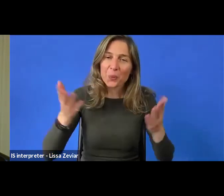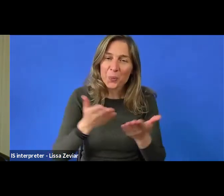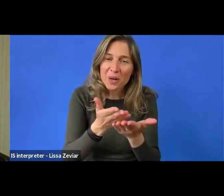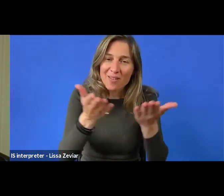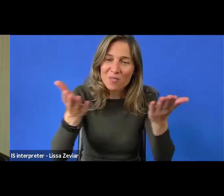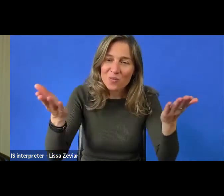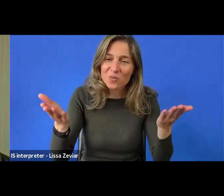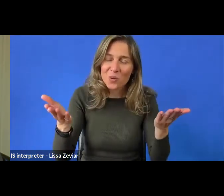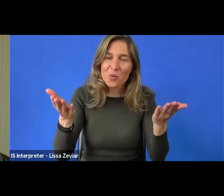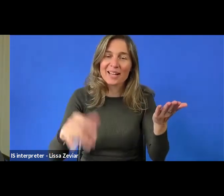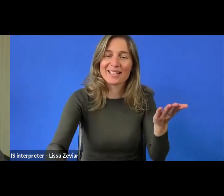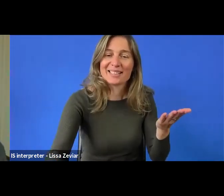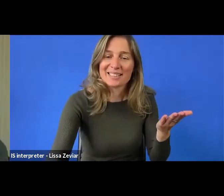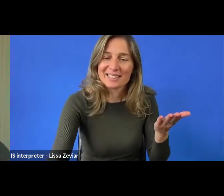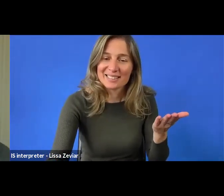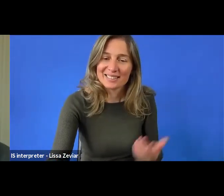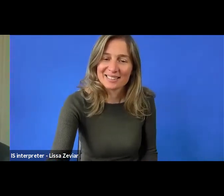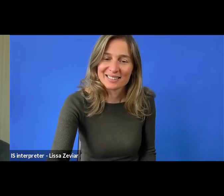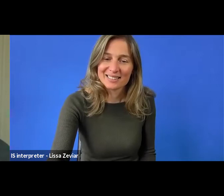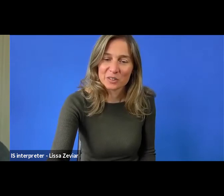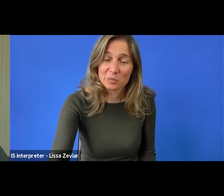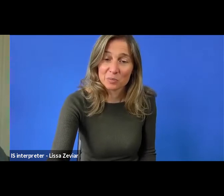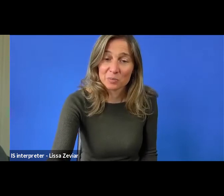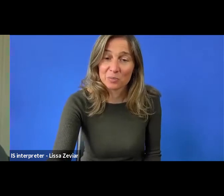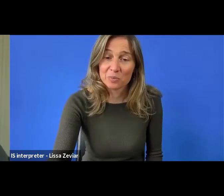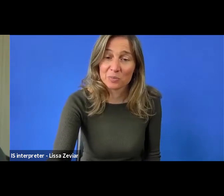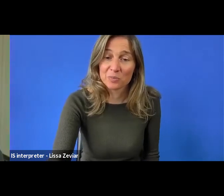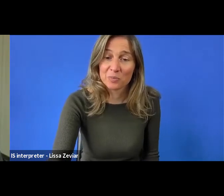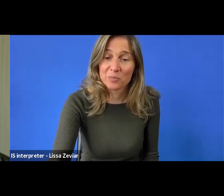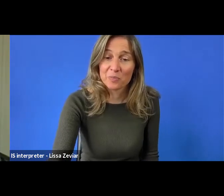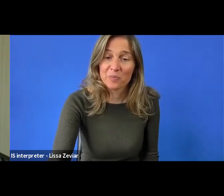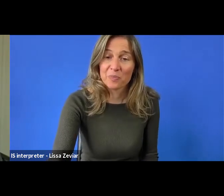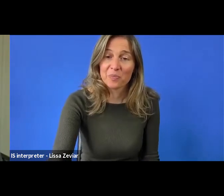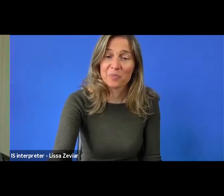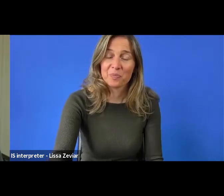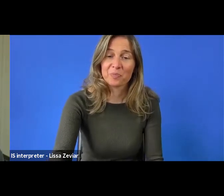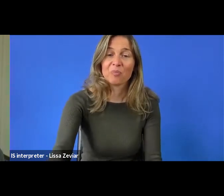by the International Alliance on Disability and the European Disability Forum.